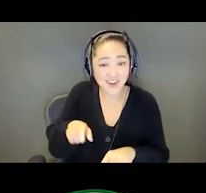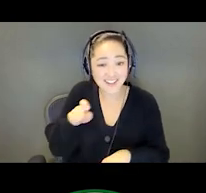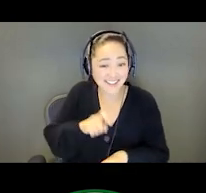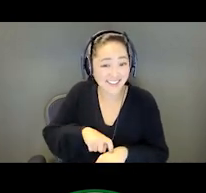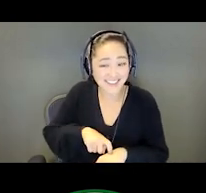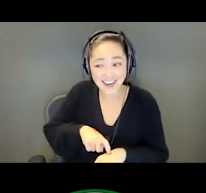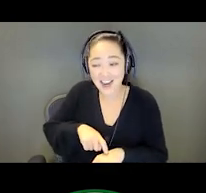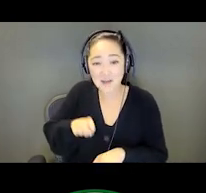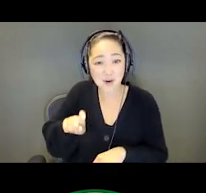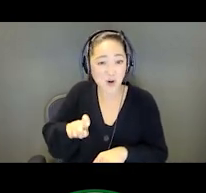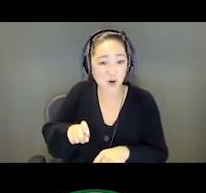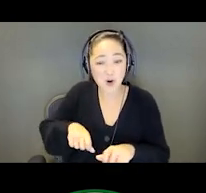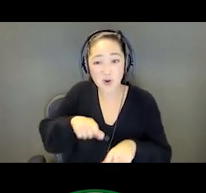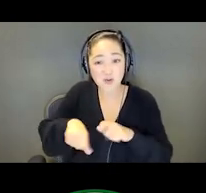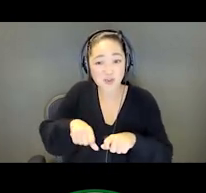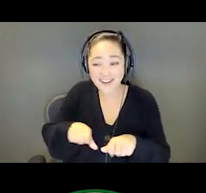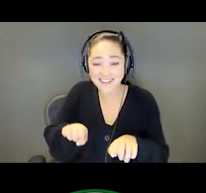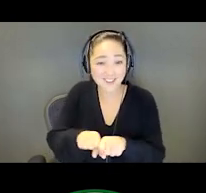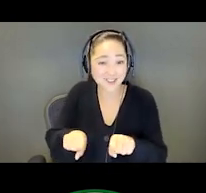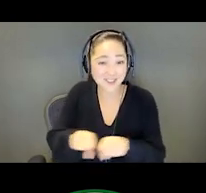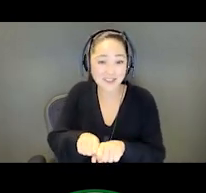it's the most beautiful running shoes I've ever seen in my life.